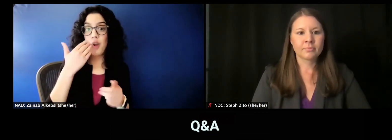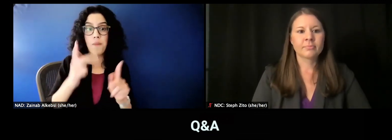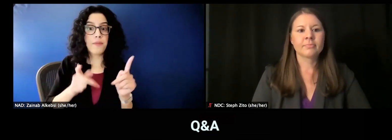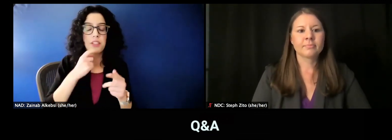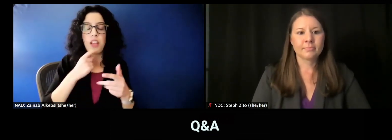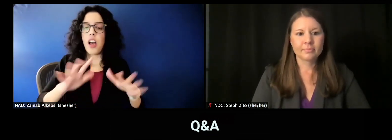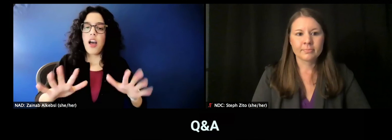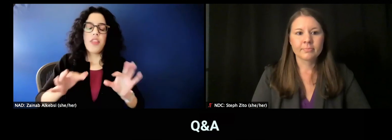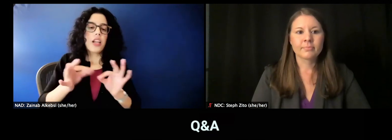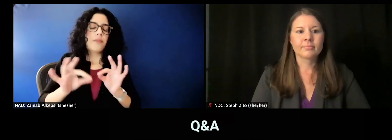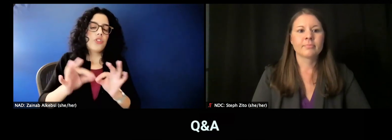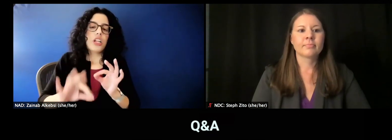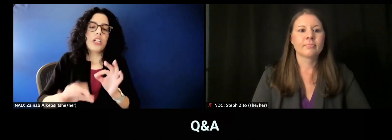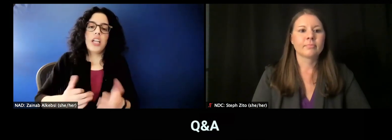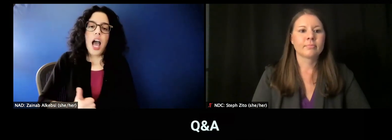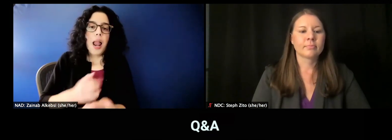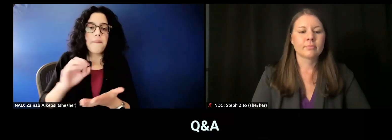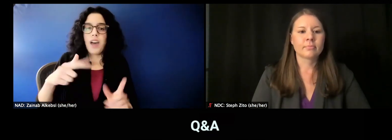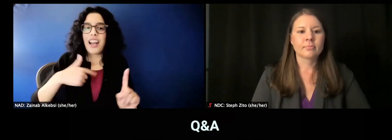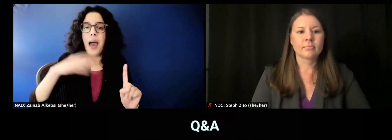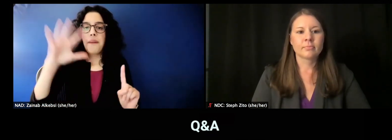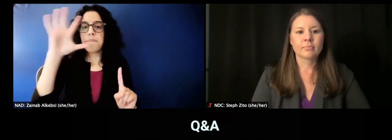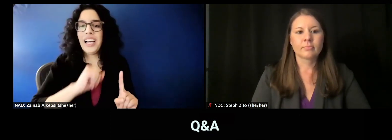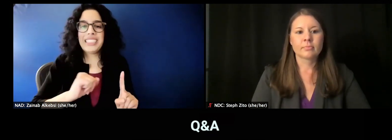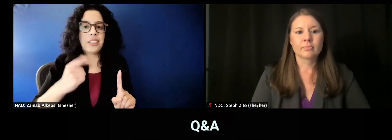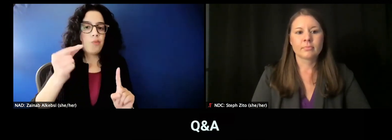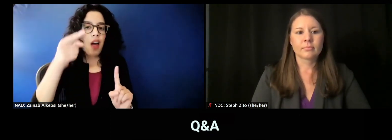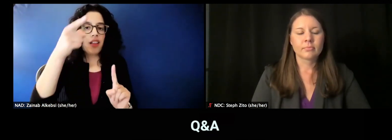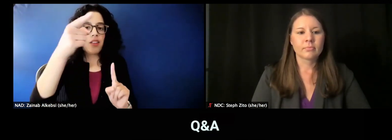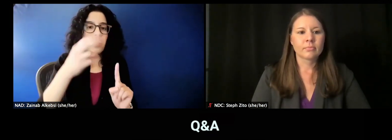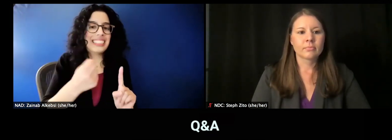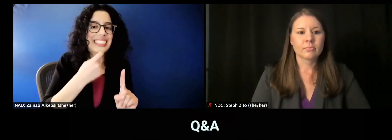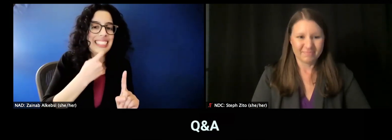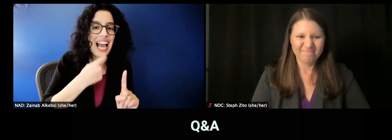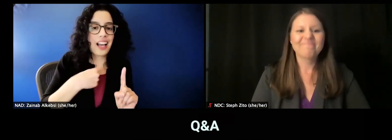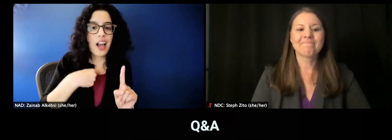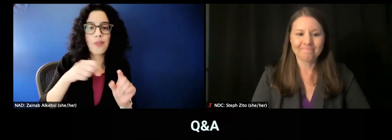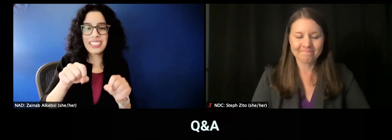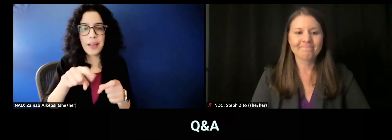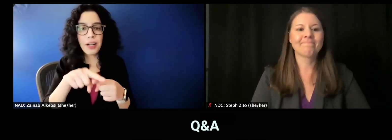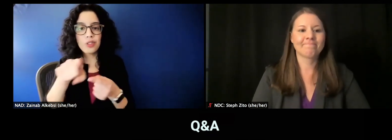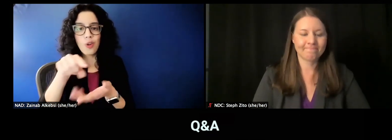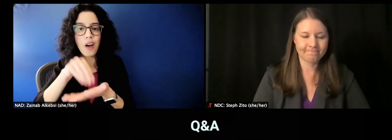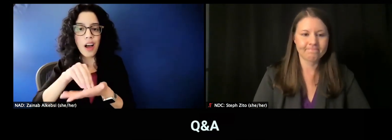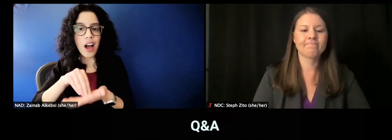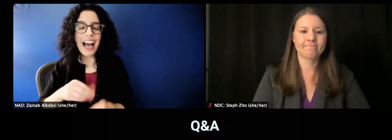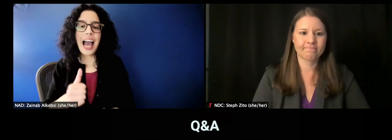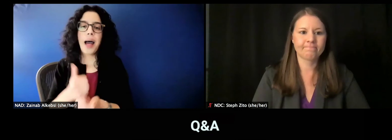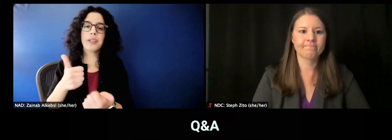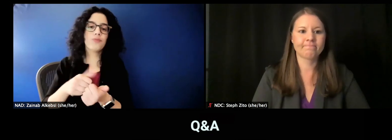and then people can access or not access them as they wish and really that benefits everybody's,